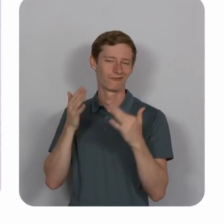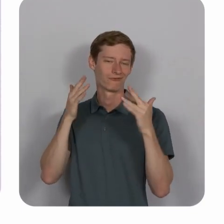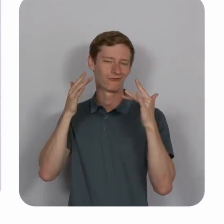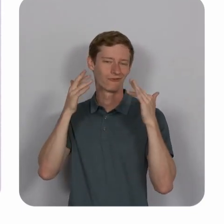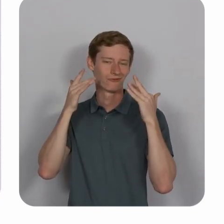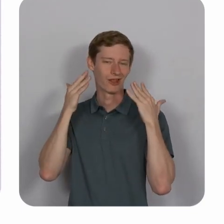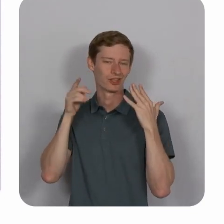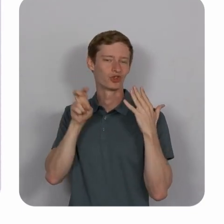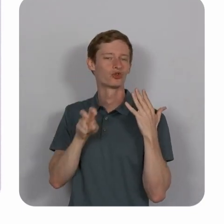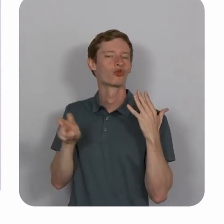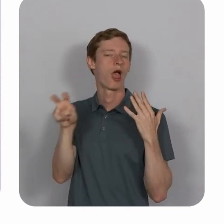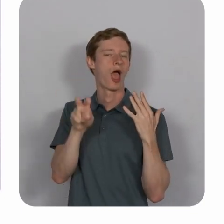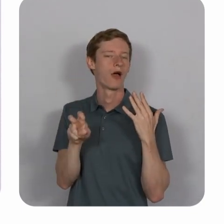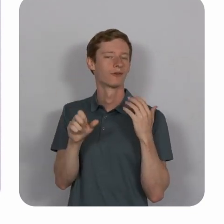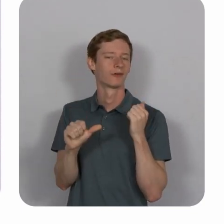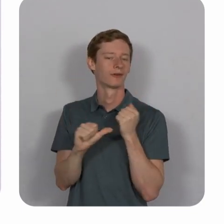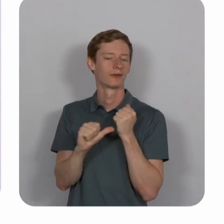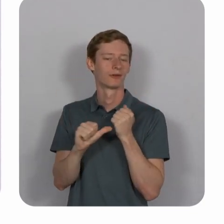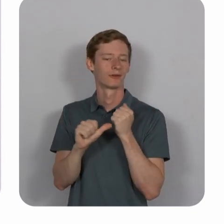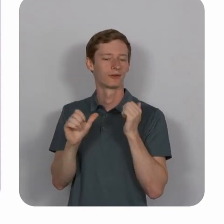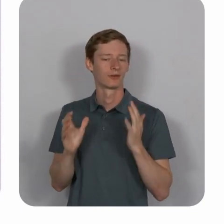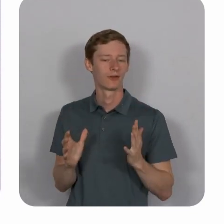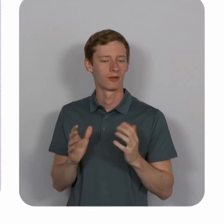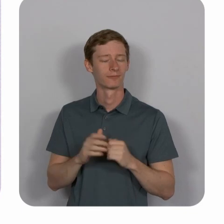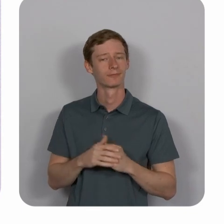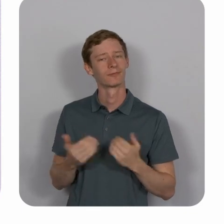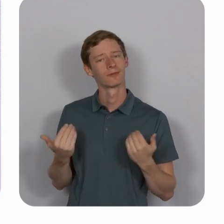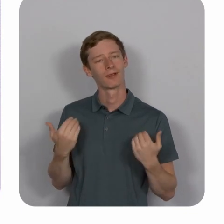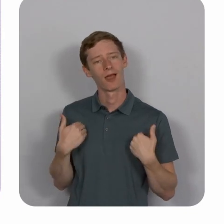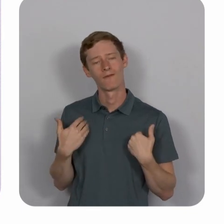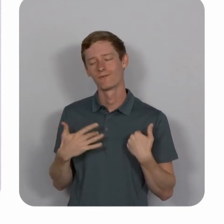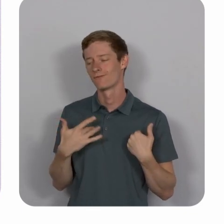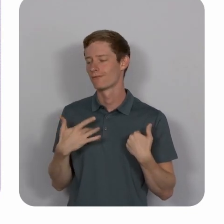that holds a natural and engaging conversation with you.